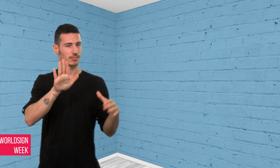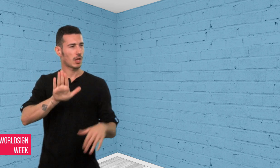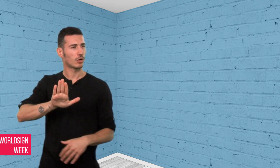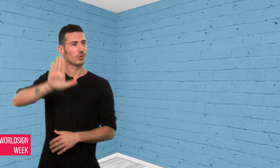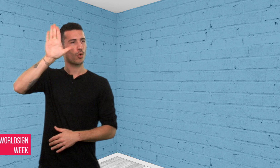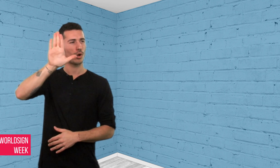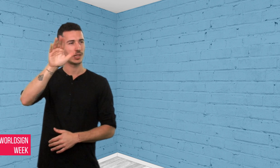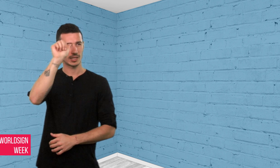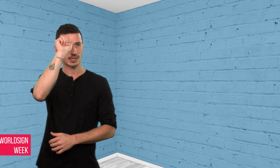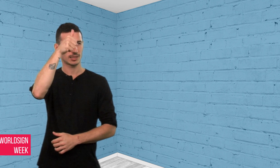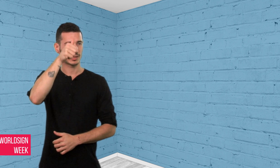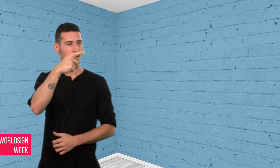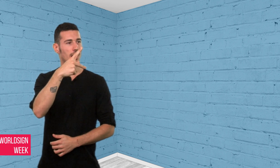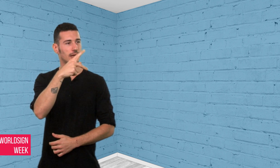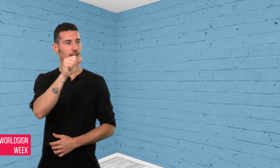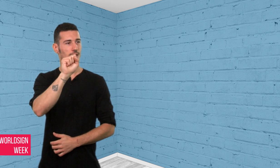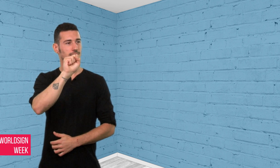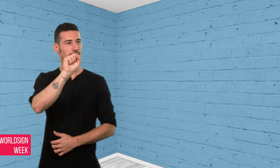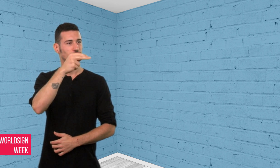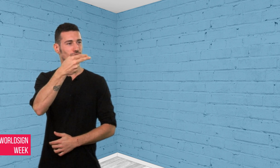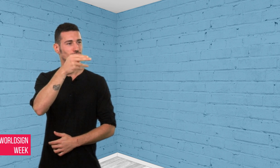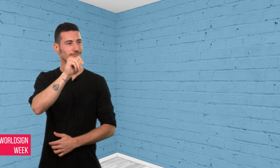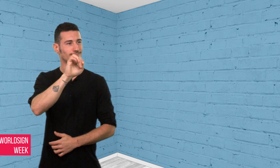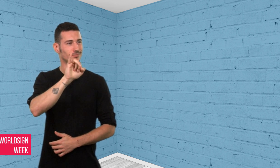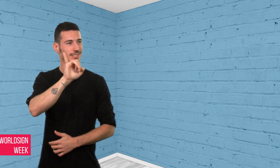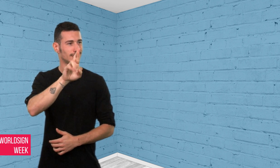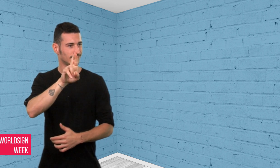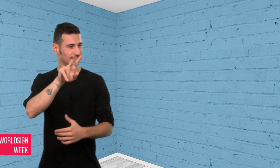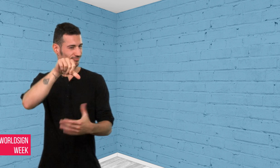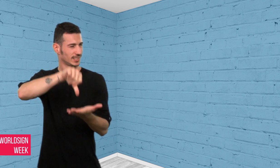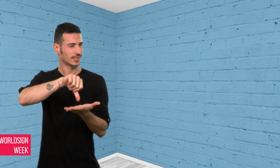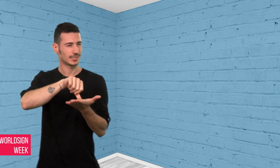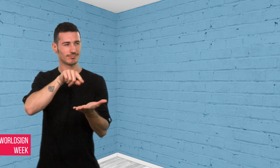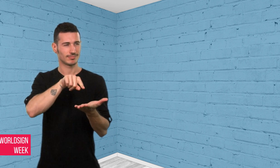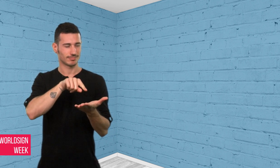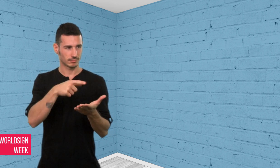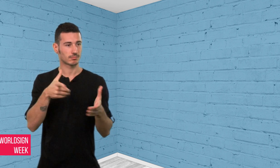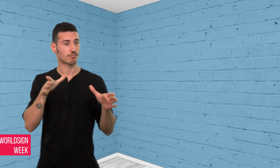in Kashmir, India’s north most region, say they